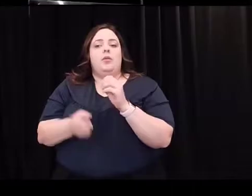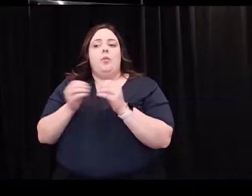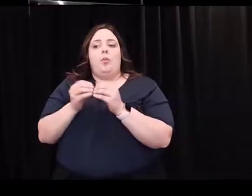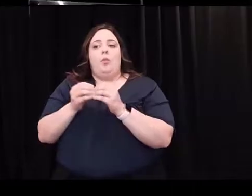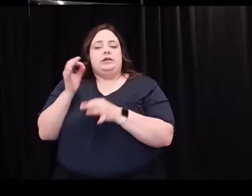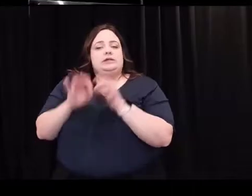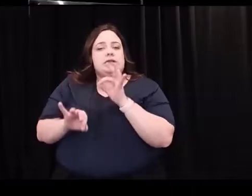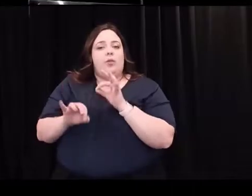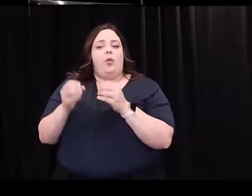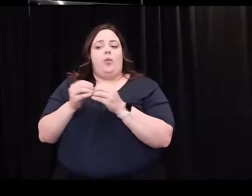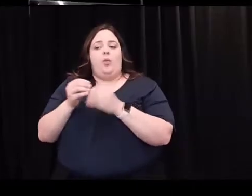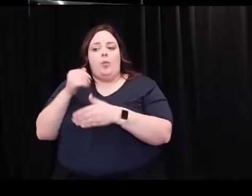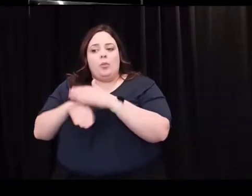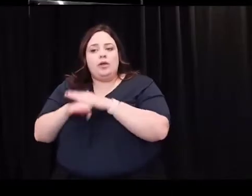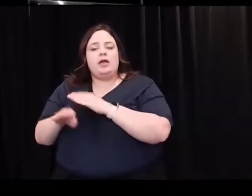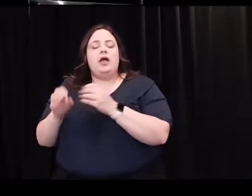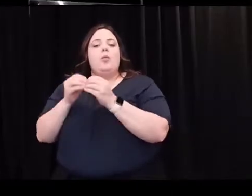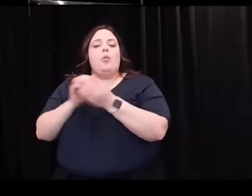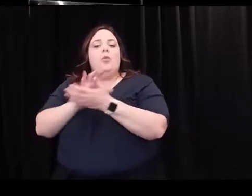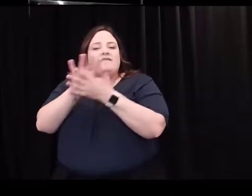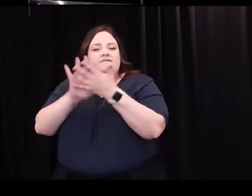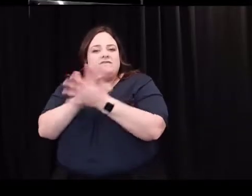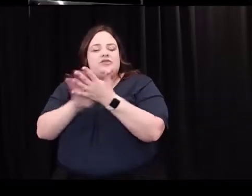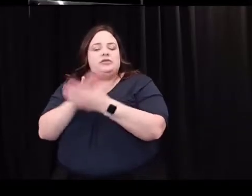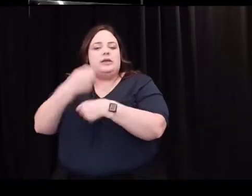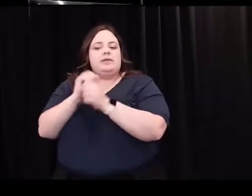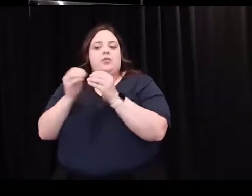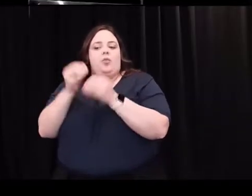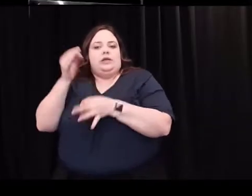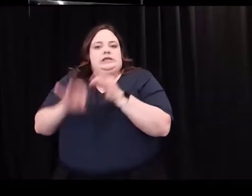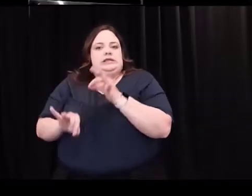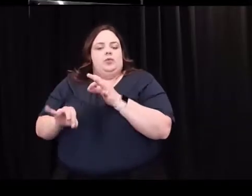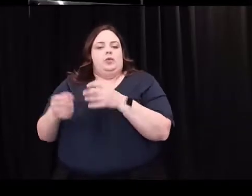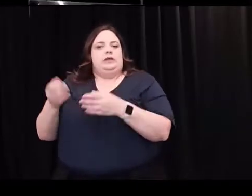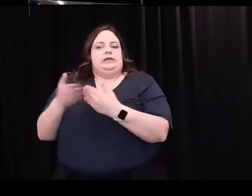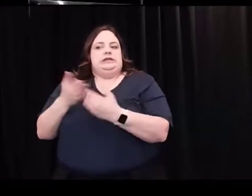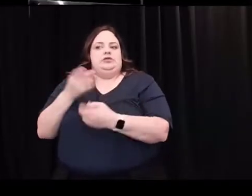or maybe filter the data in a way that makes it simpler to deal with. Those are some of the things